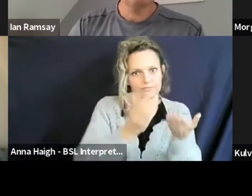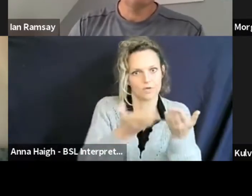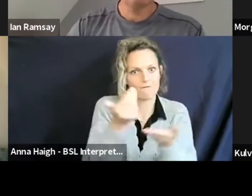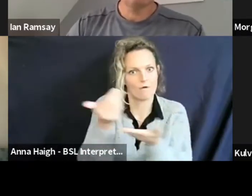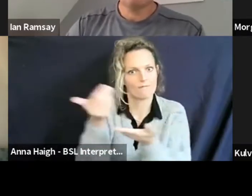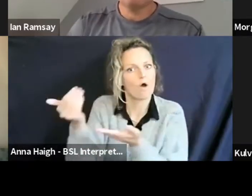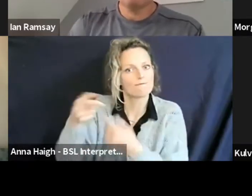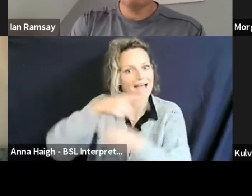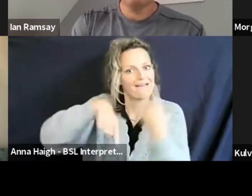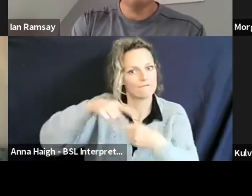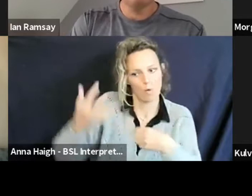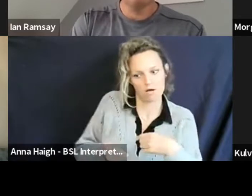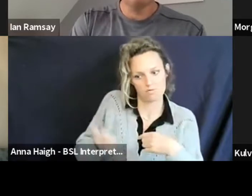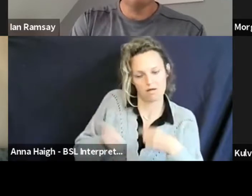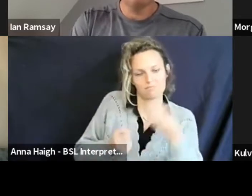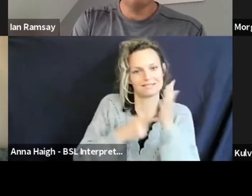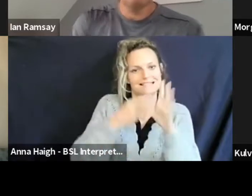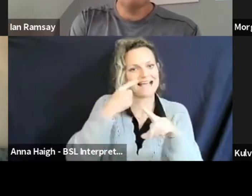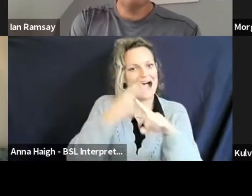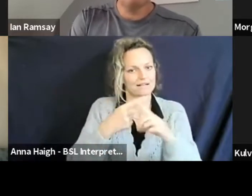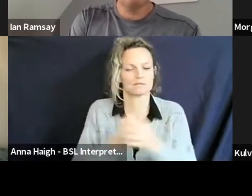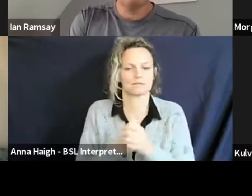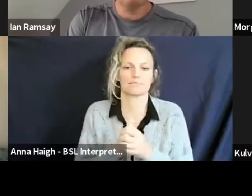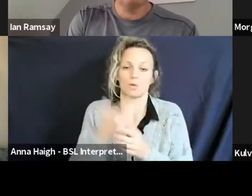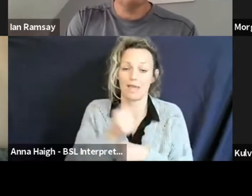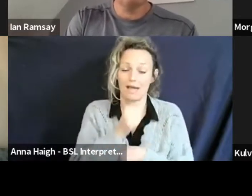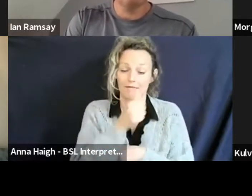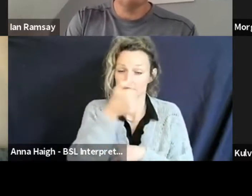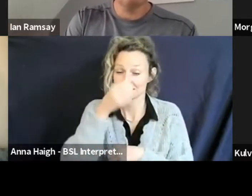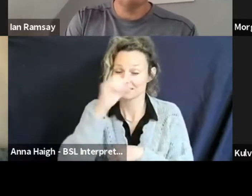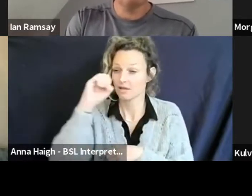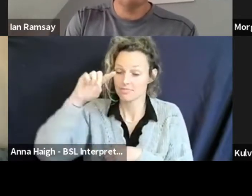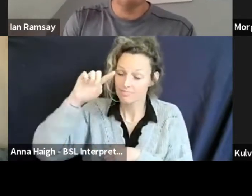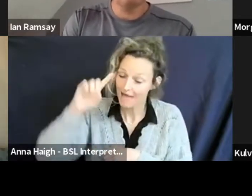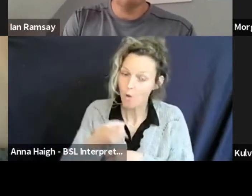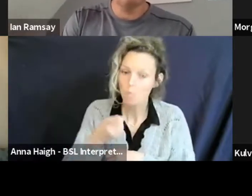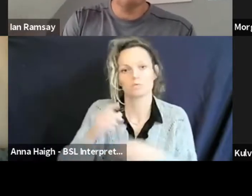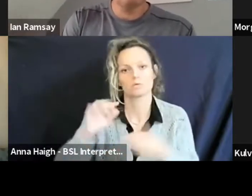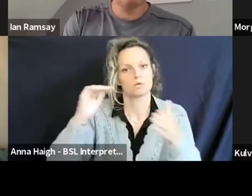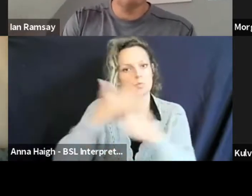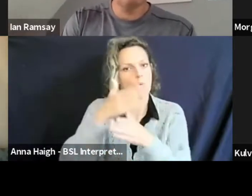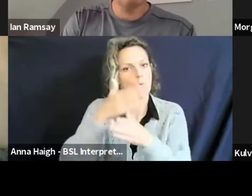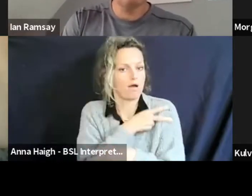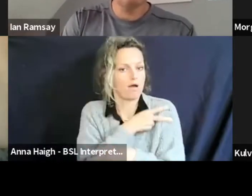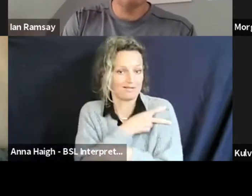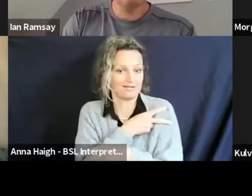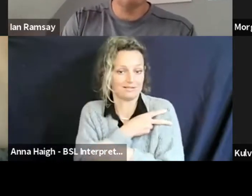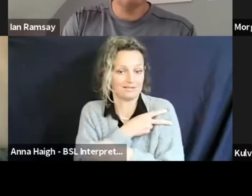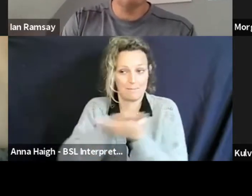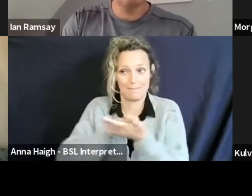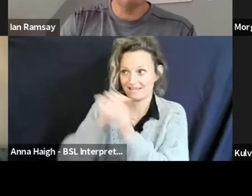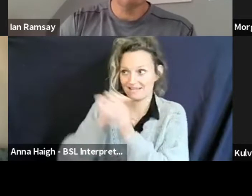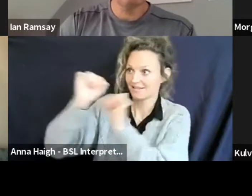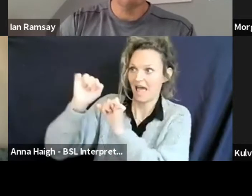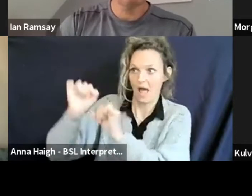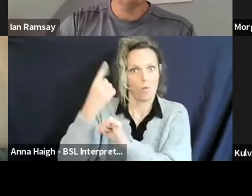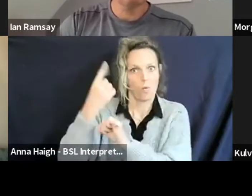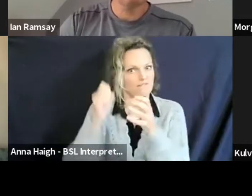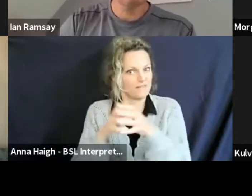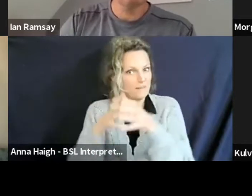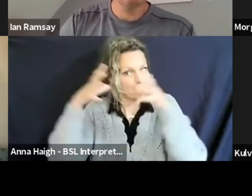Their primary role is to collect the money that keeps the country running, right.